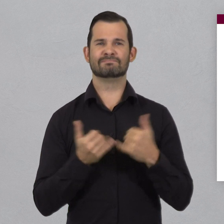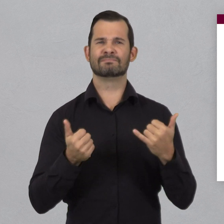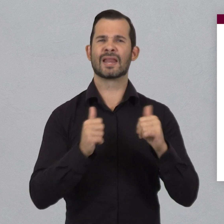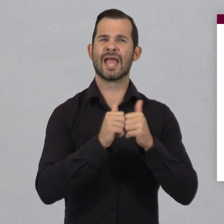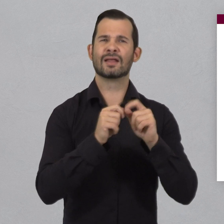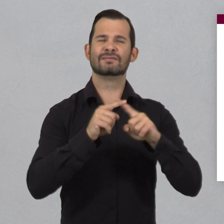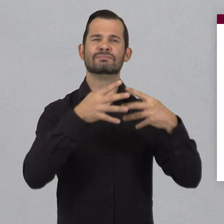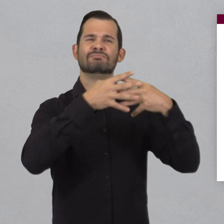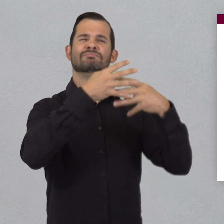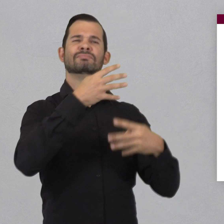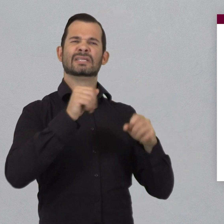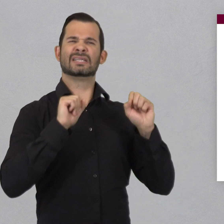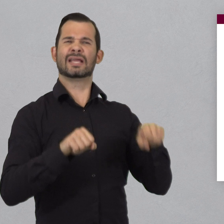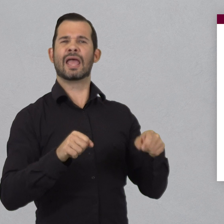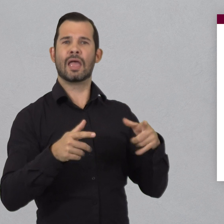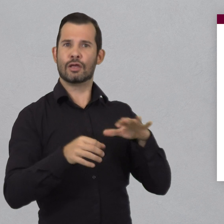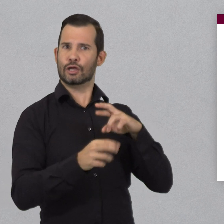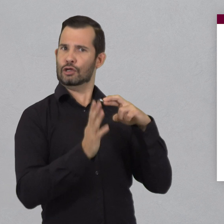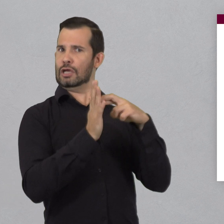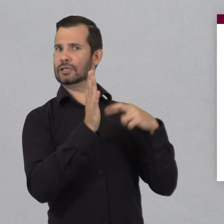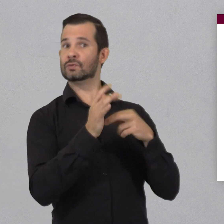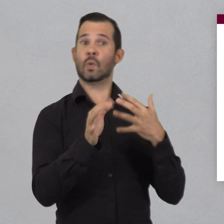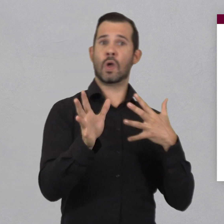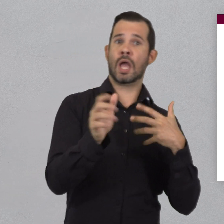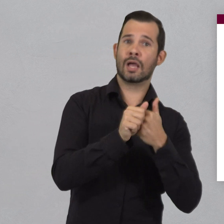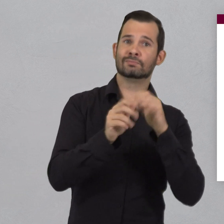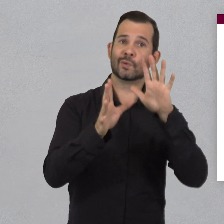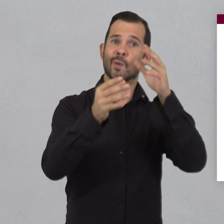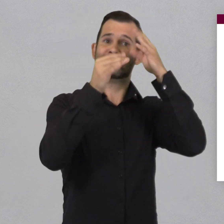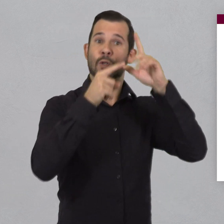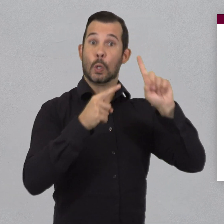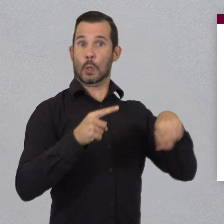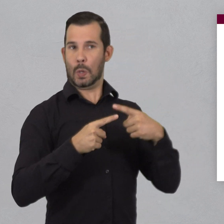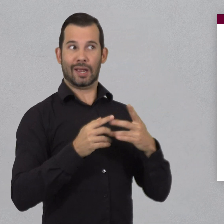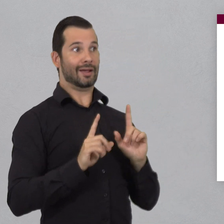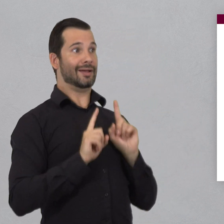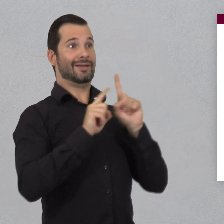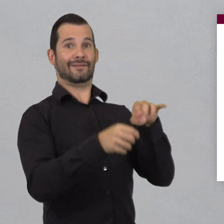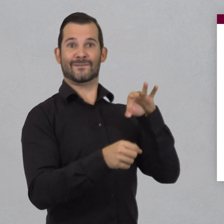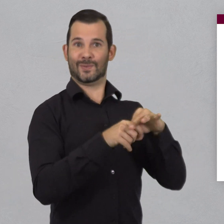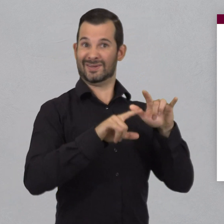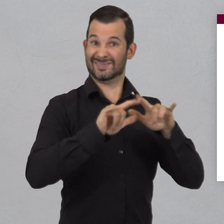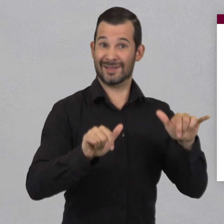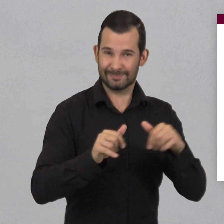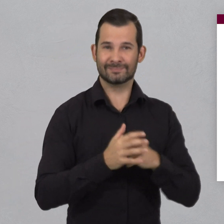Here are the ways you can register or update your information WHEN you go to vote: